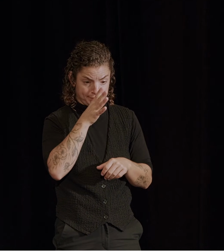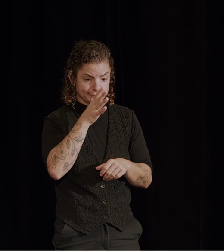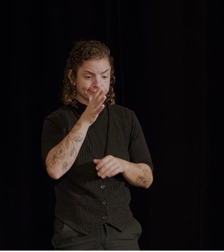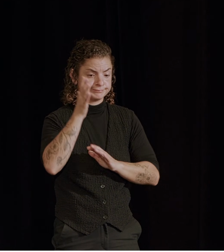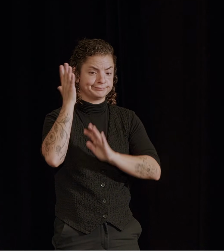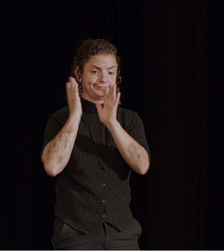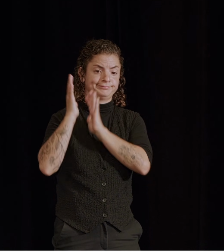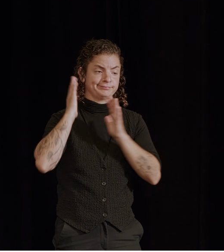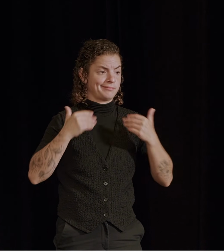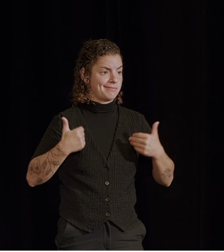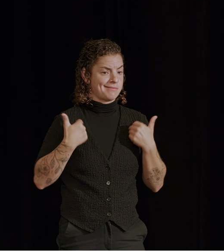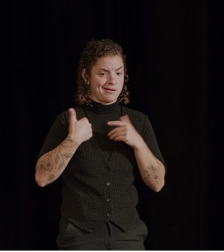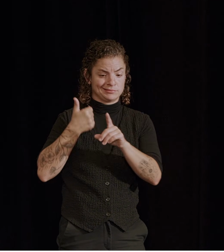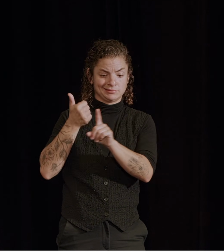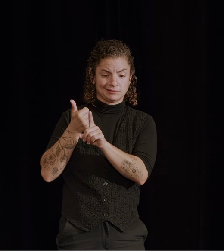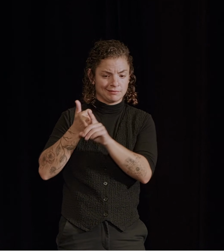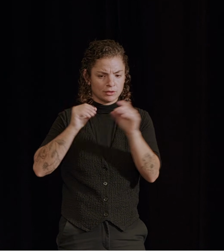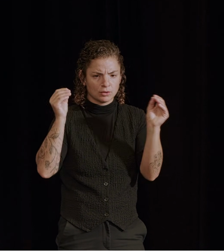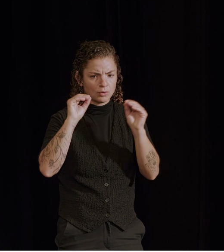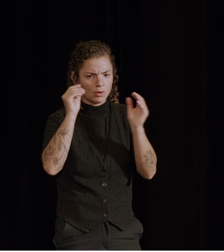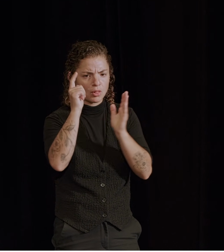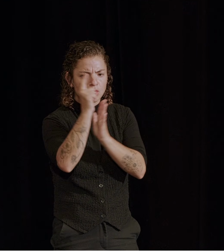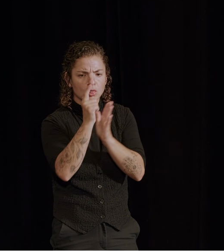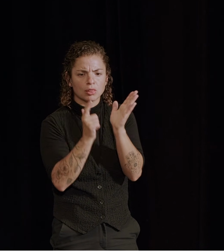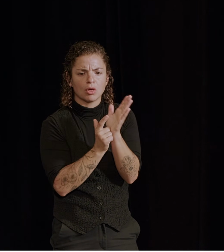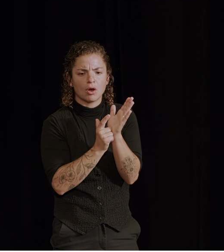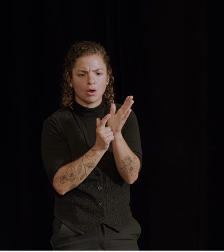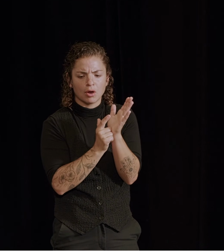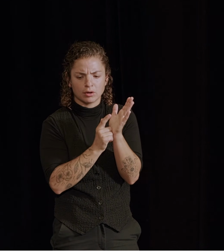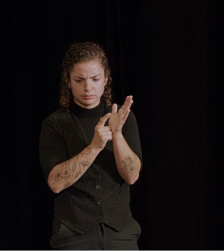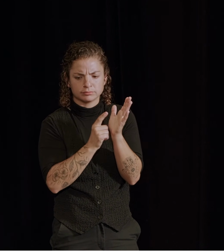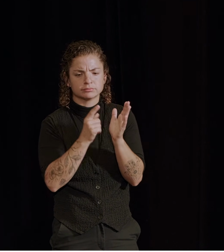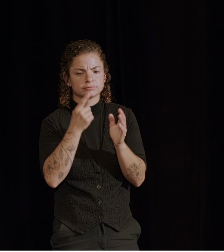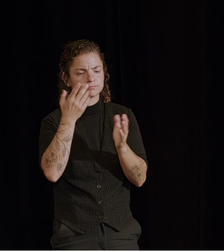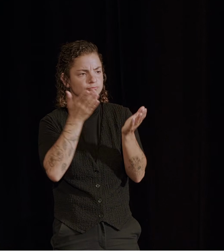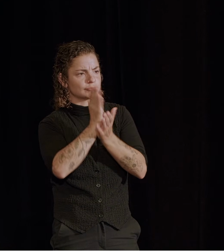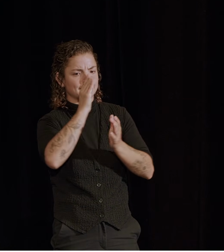see the chalkboard, and as a result, she was at the mercy of the teacher on